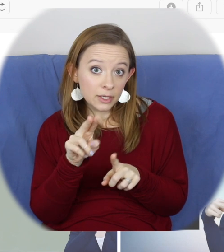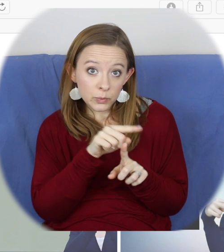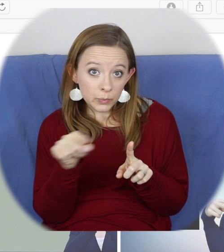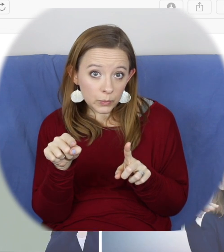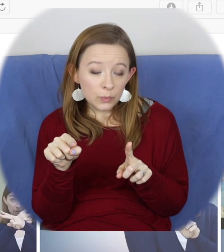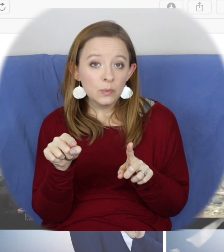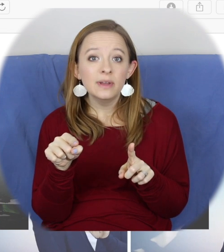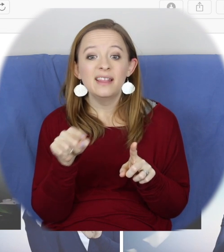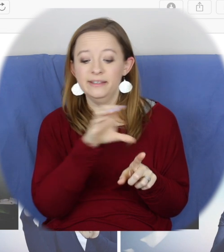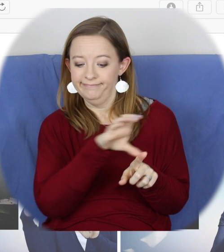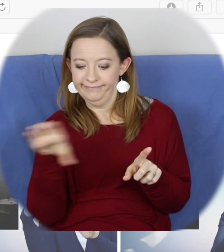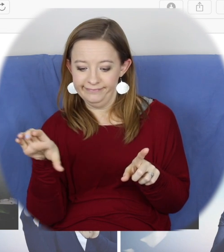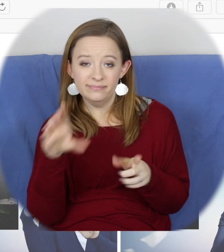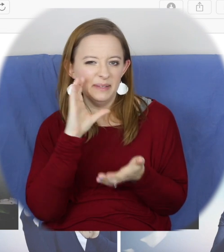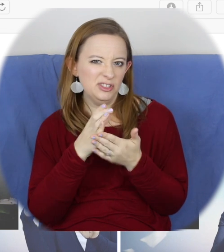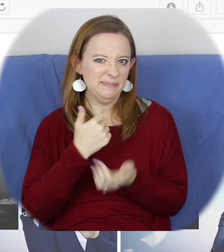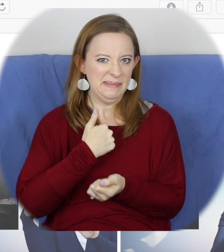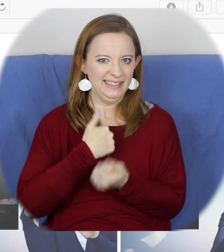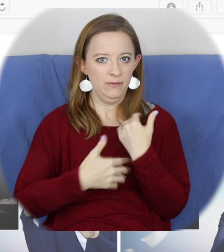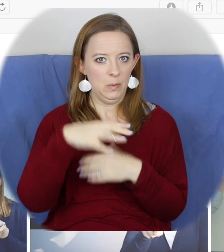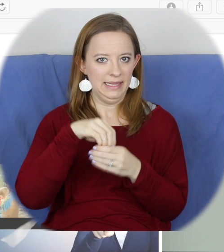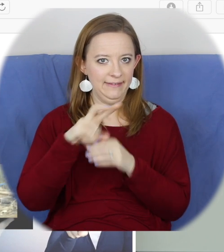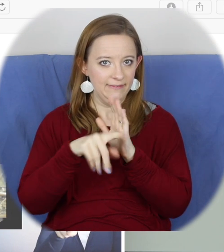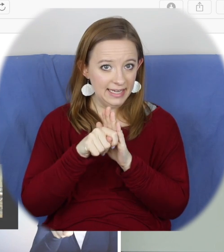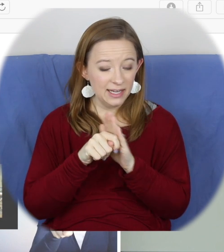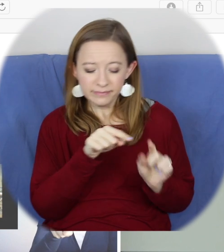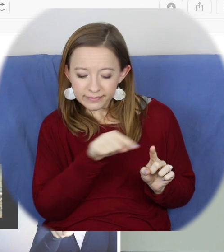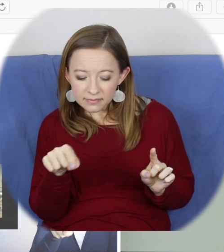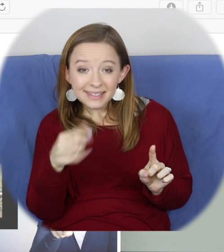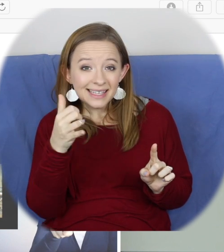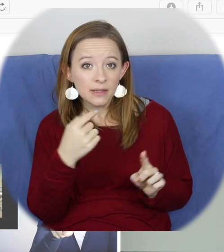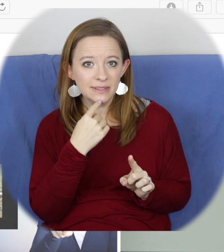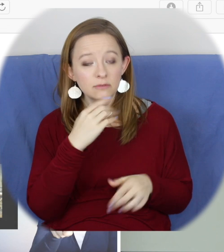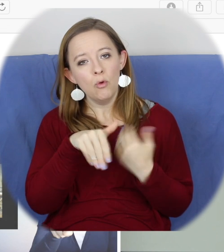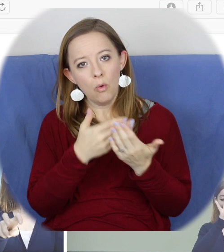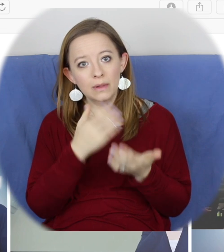Then I just have images of myself in some of my videos. Here in the yellow it just says,